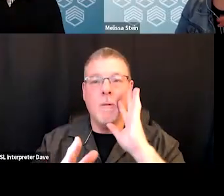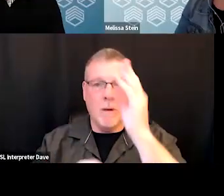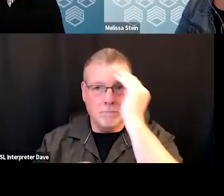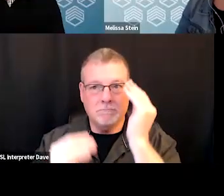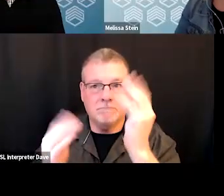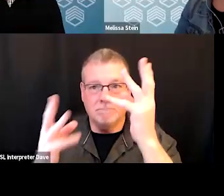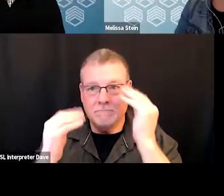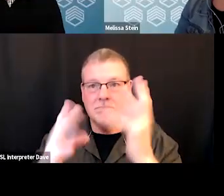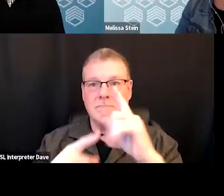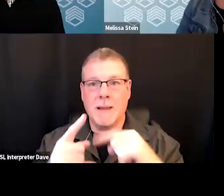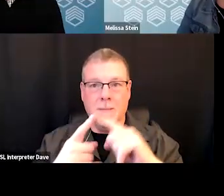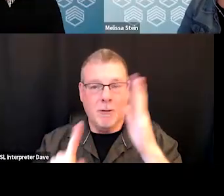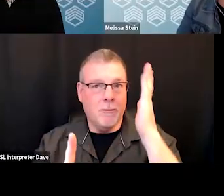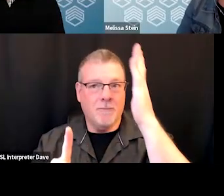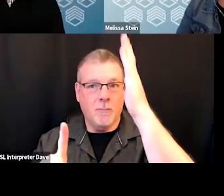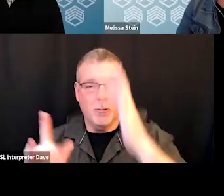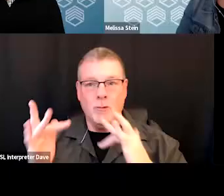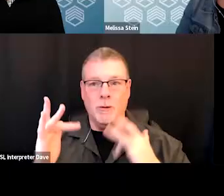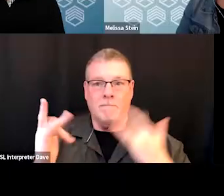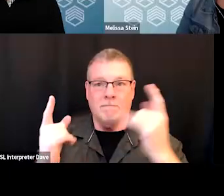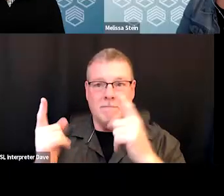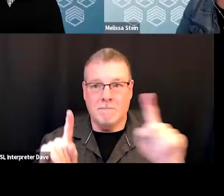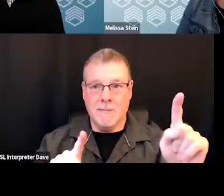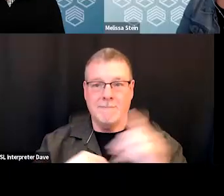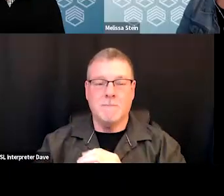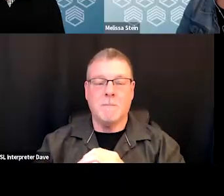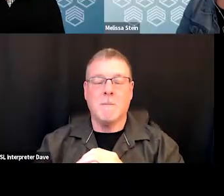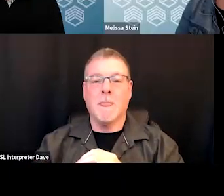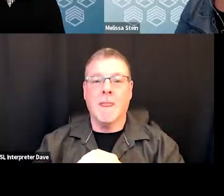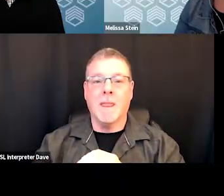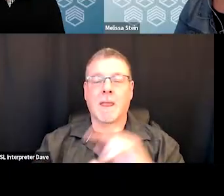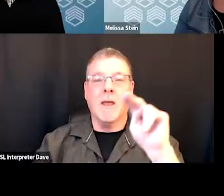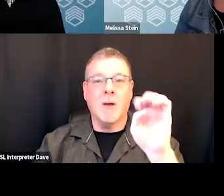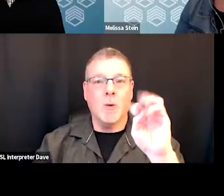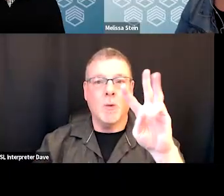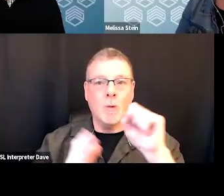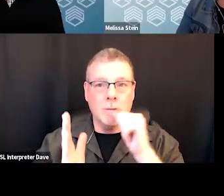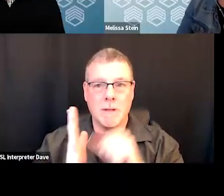about future webinar events, newsletters that we produce on a quarterly basis,